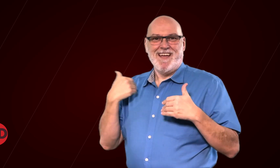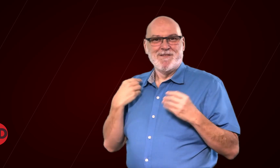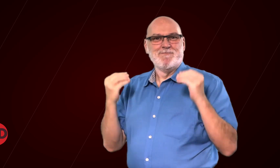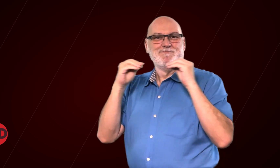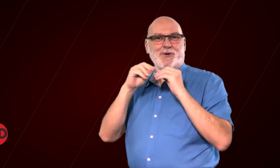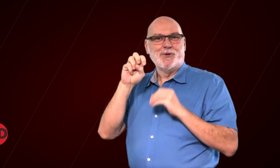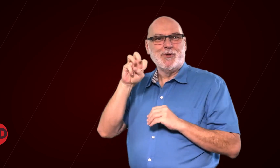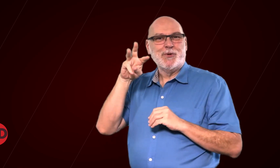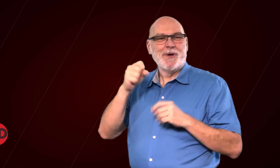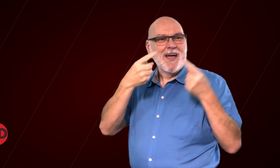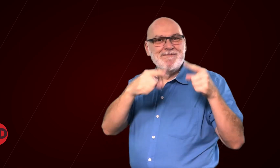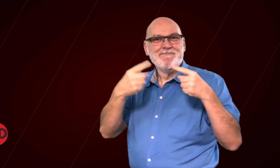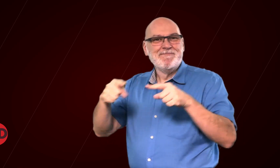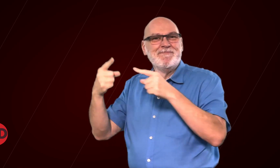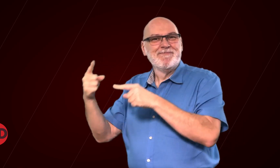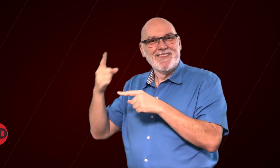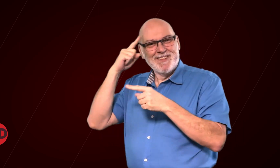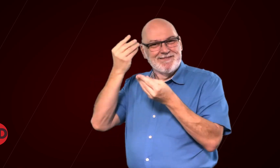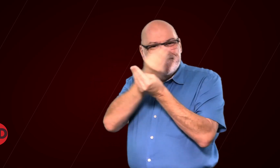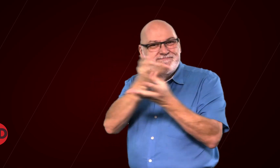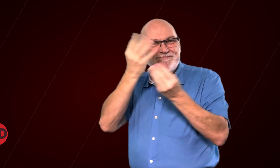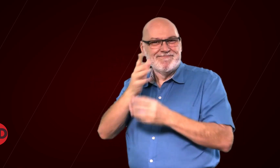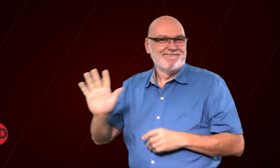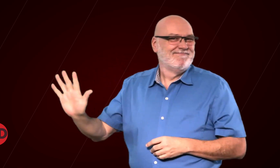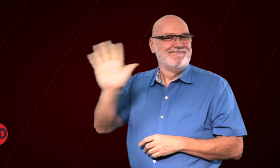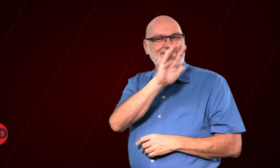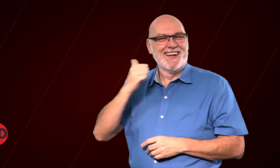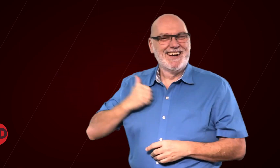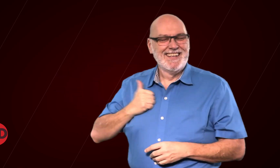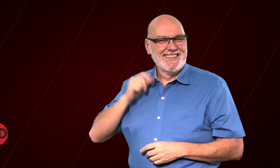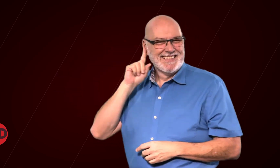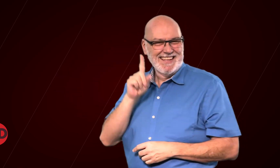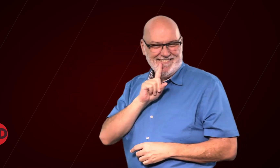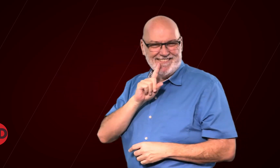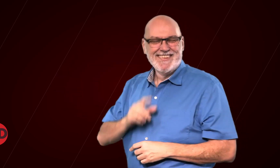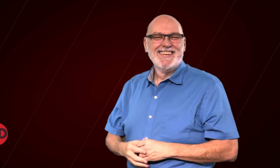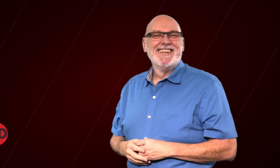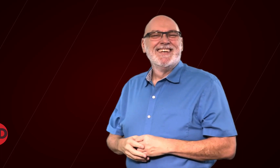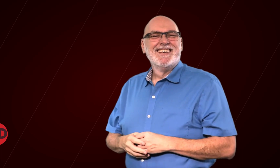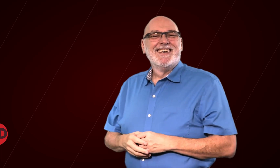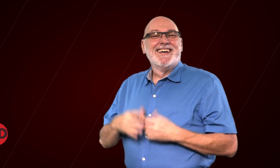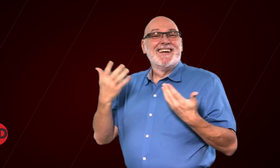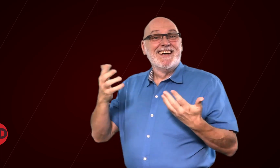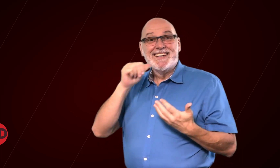Bringing alerts & news reports at intervals for all Deaf Canadians.